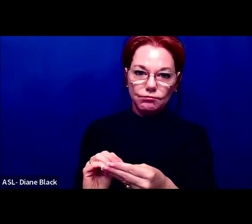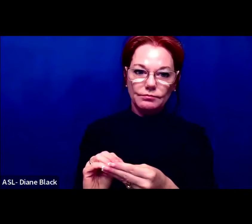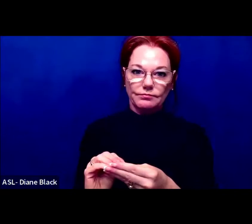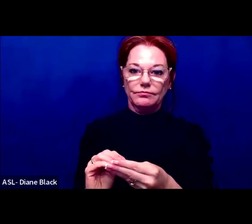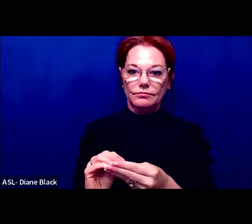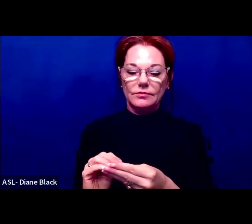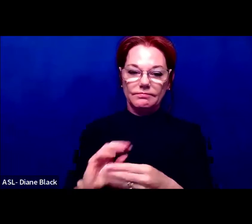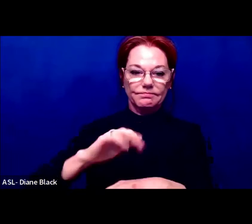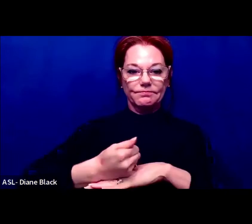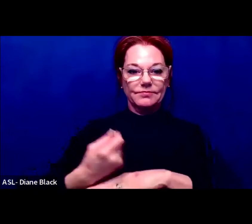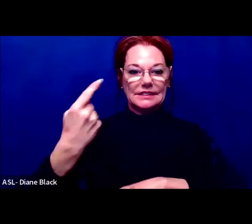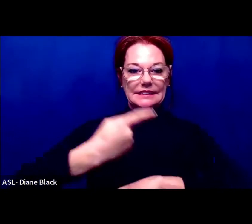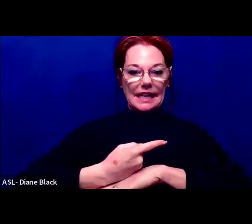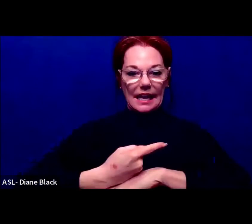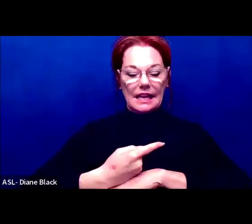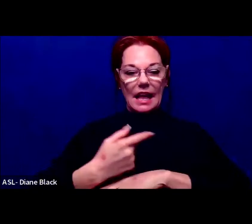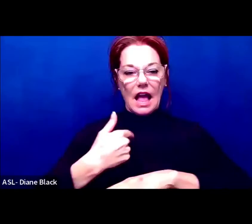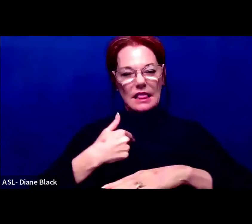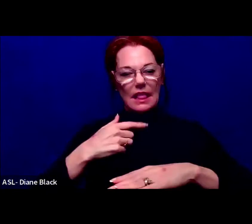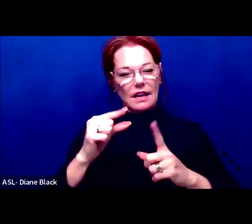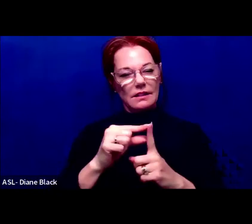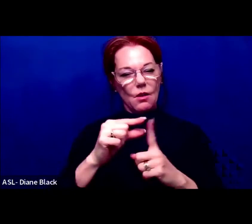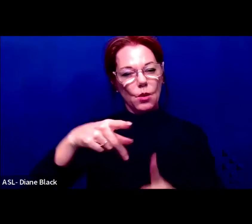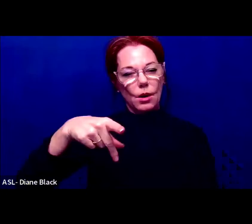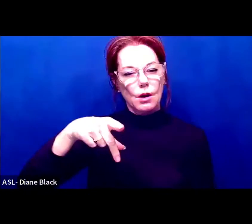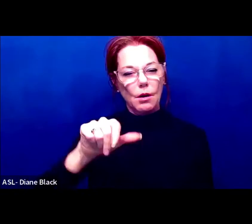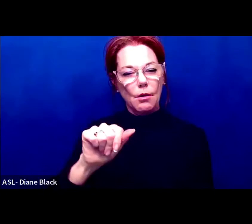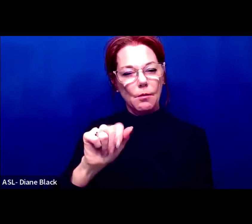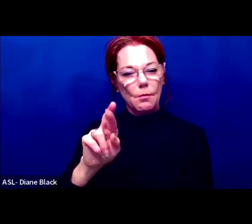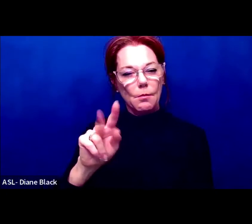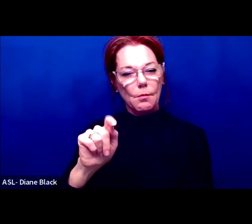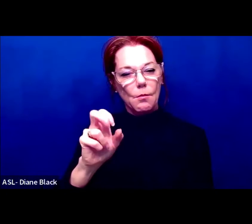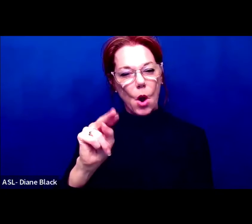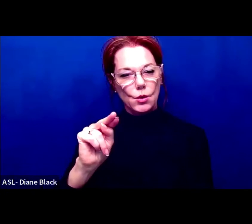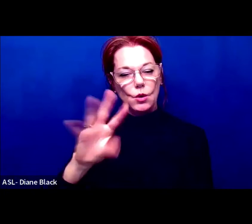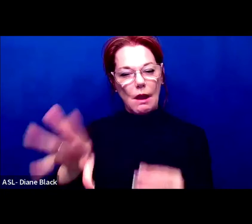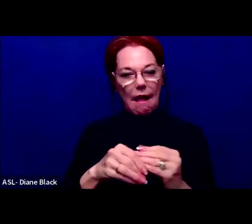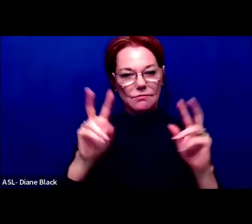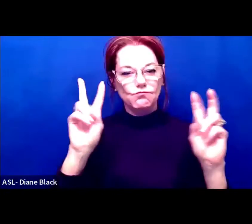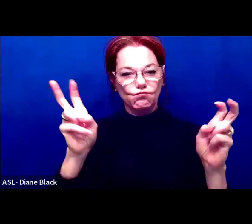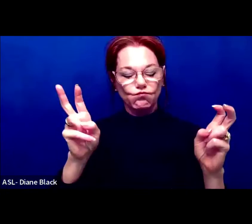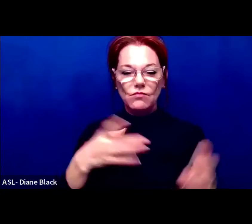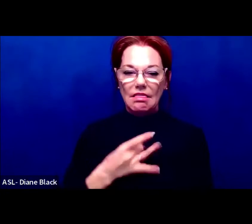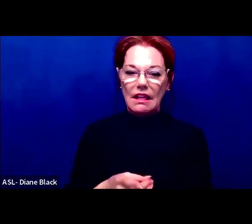word partners to the title, because that's exactly what we are partners. This event allows